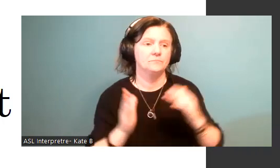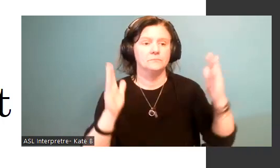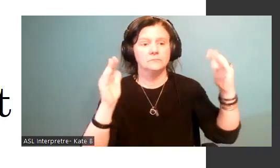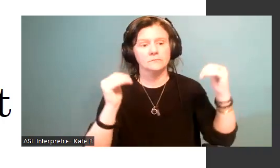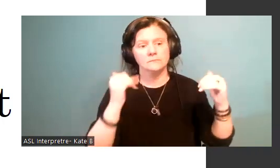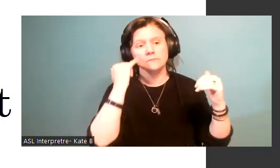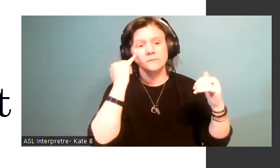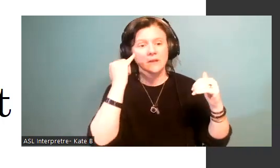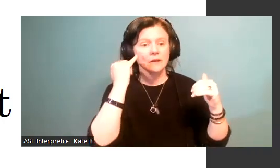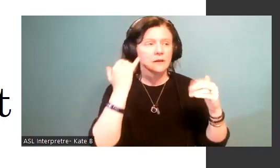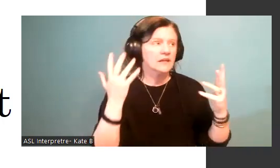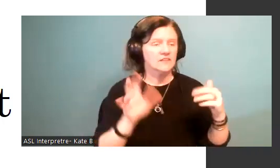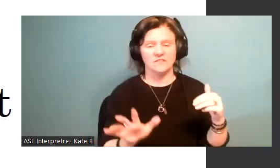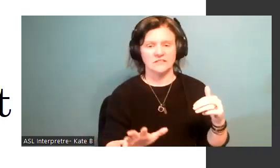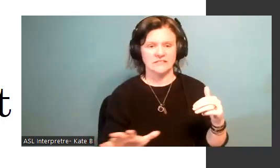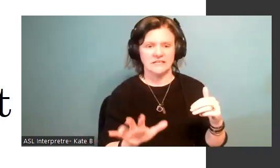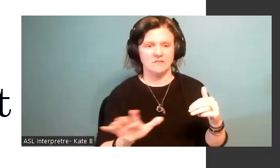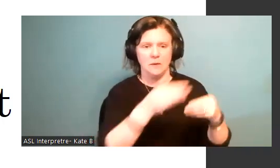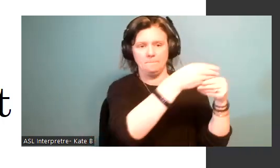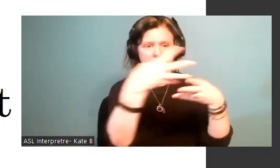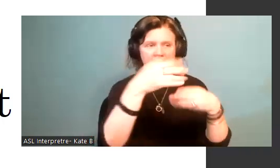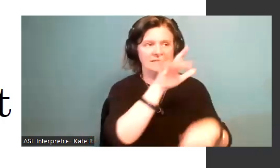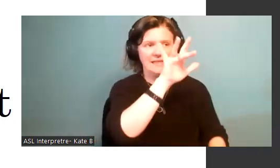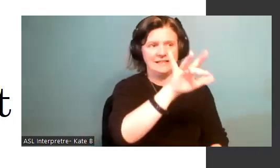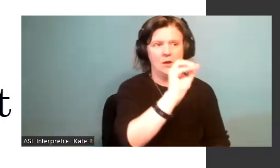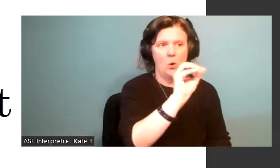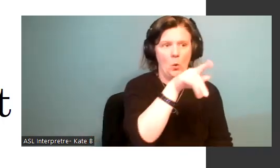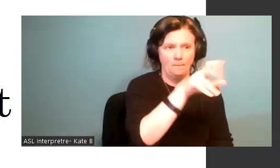screen reader to be reading at any time should